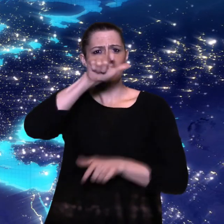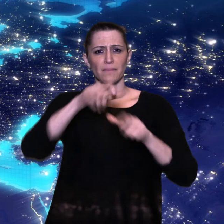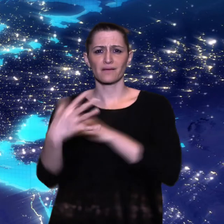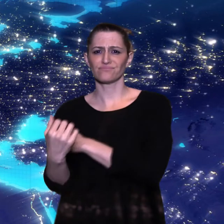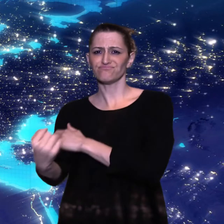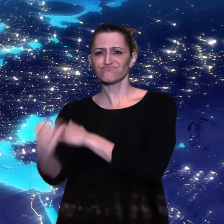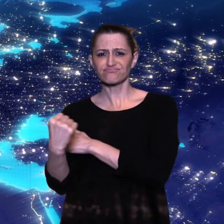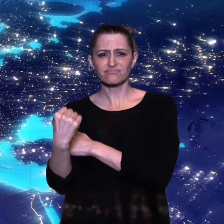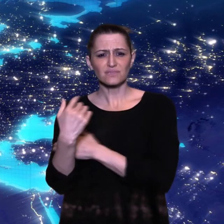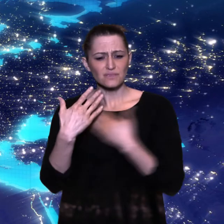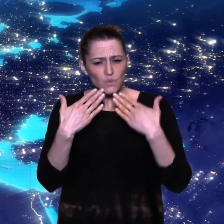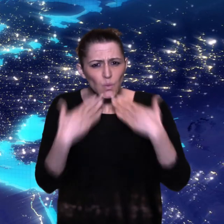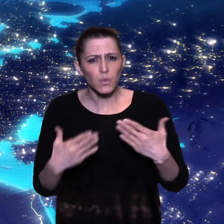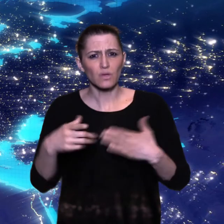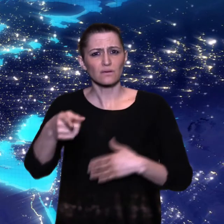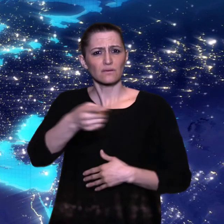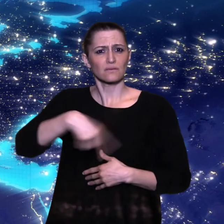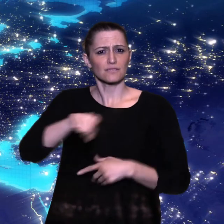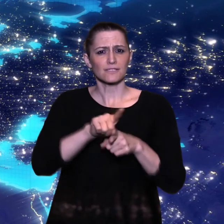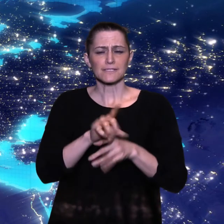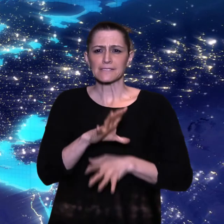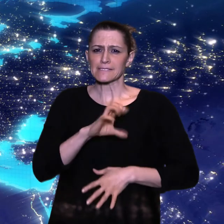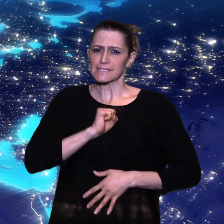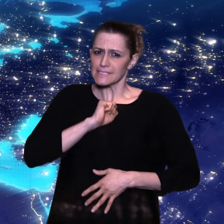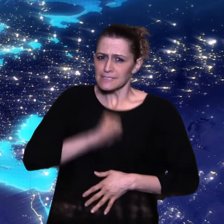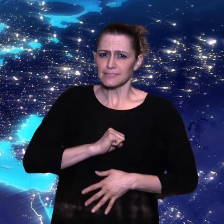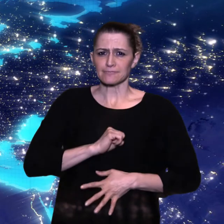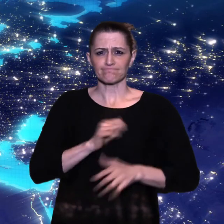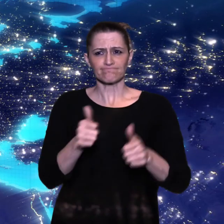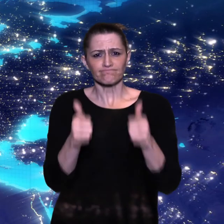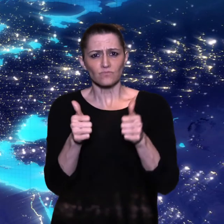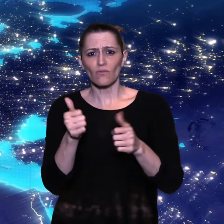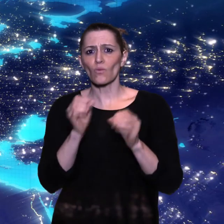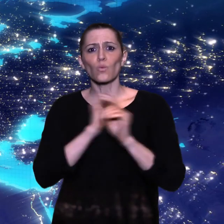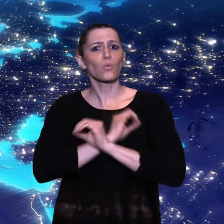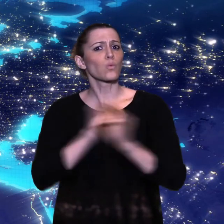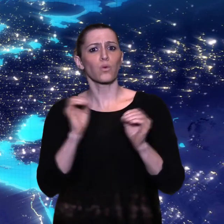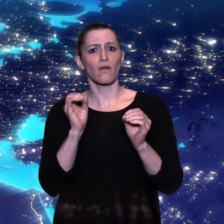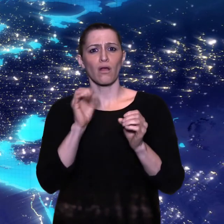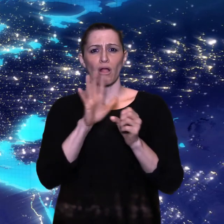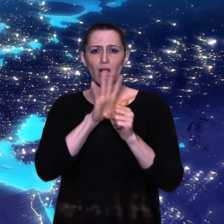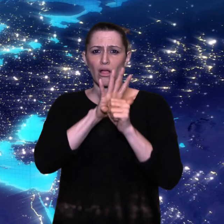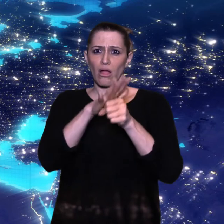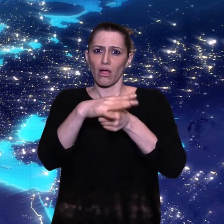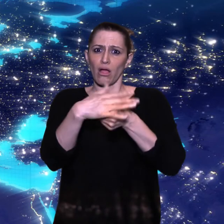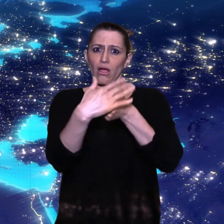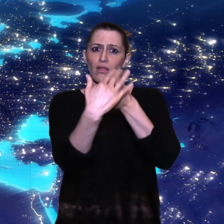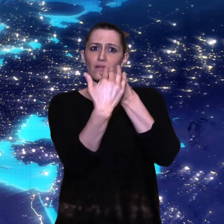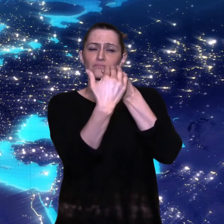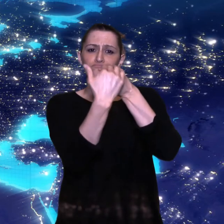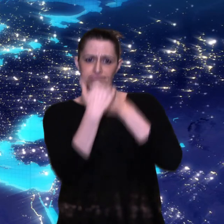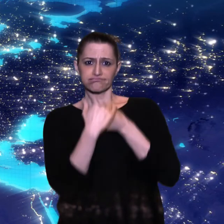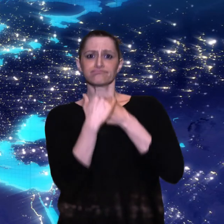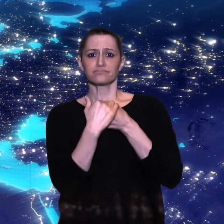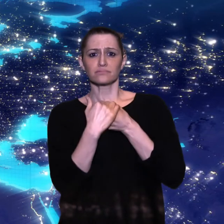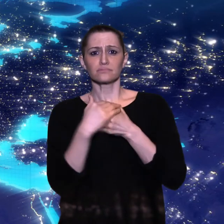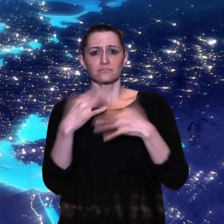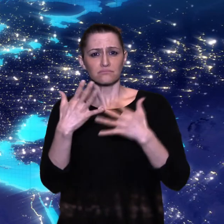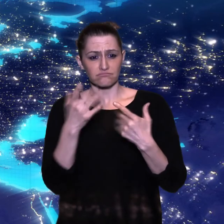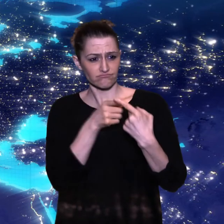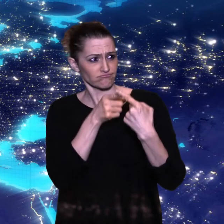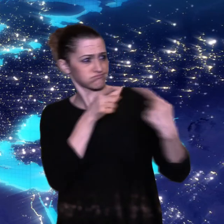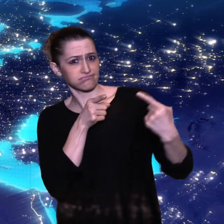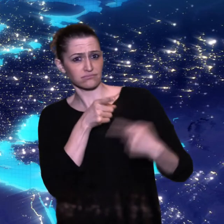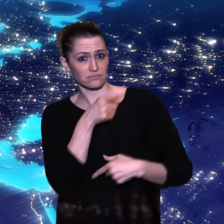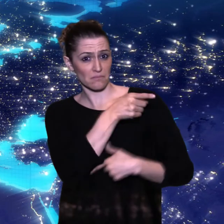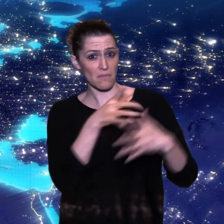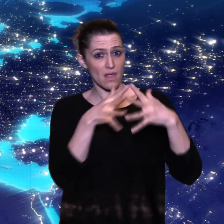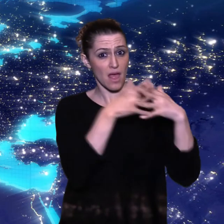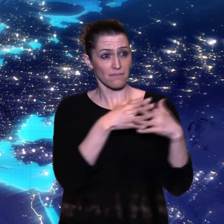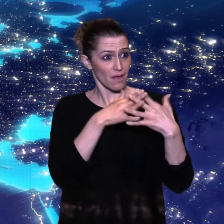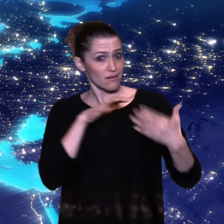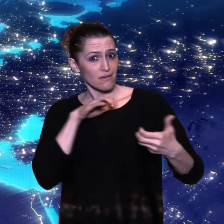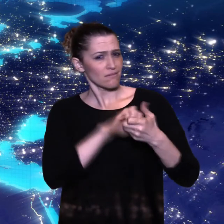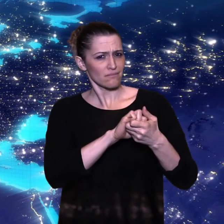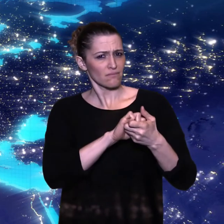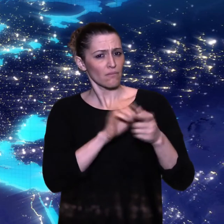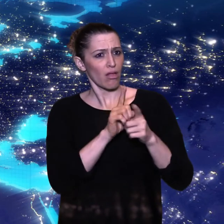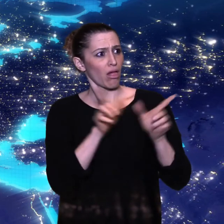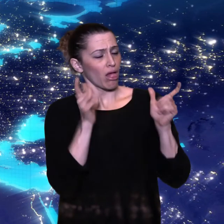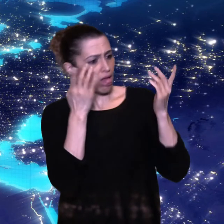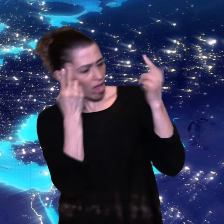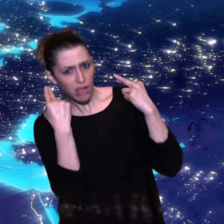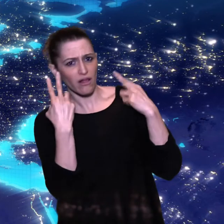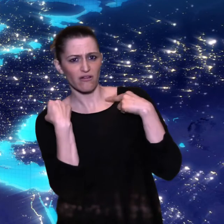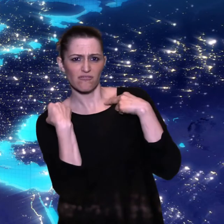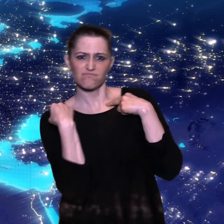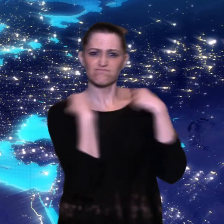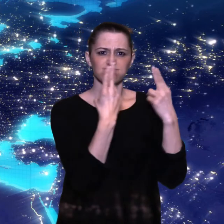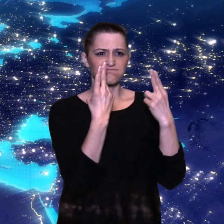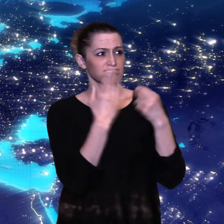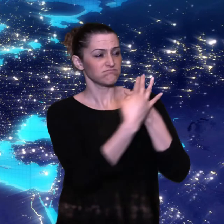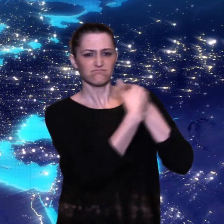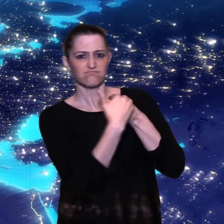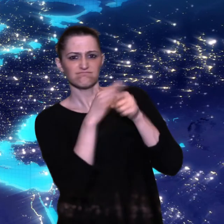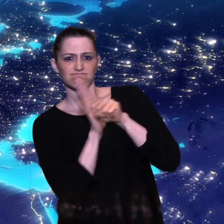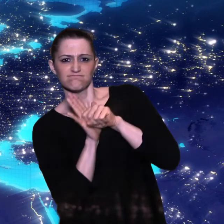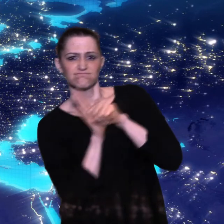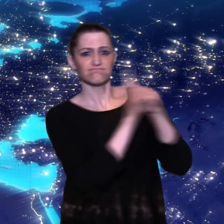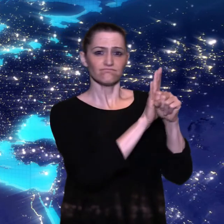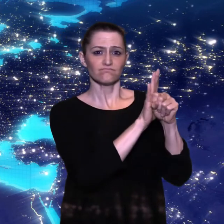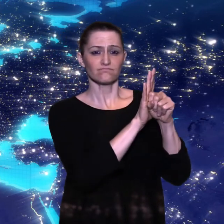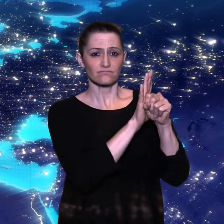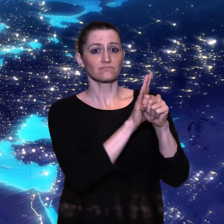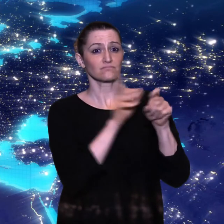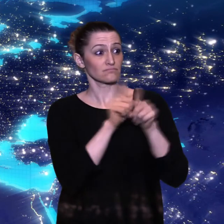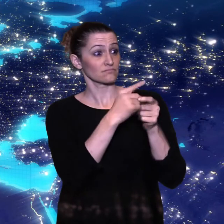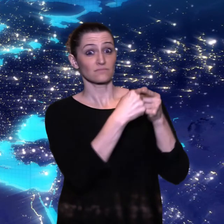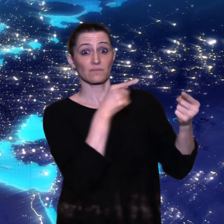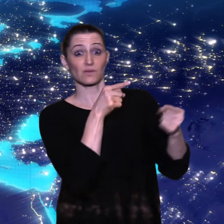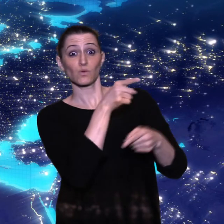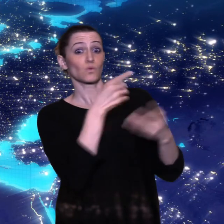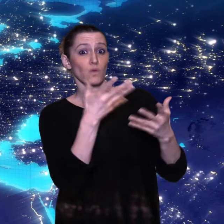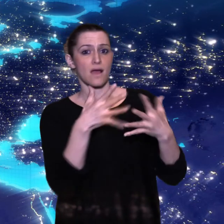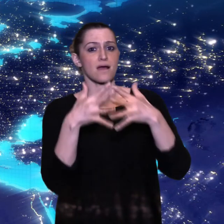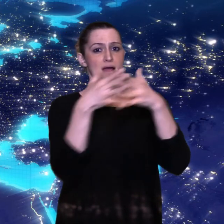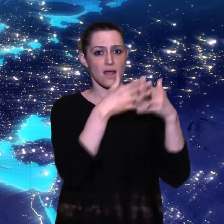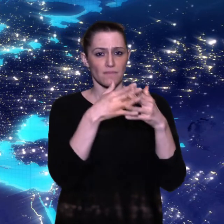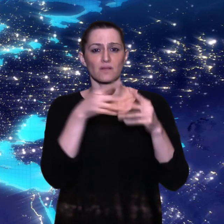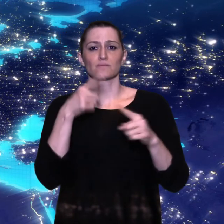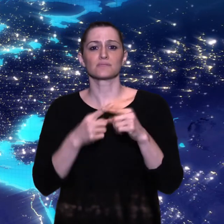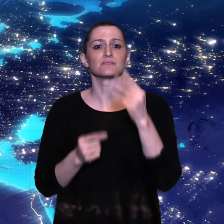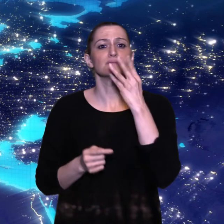being “[brought down]” by their enemies, U.S. and Israel.